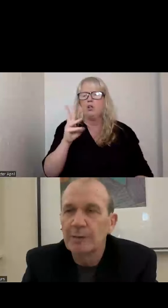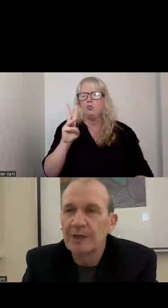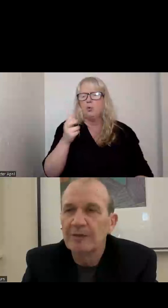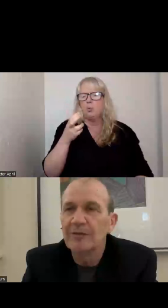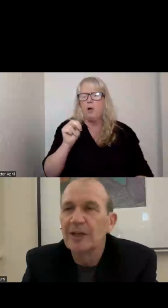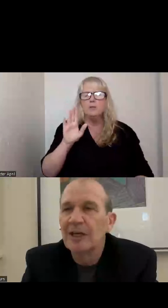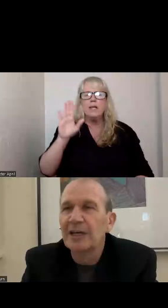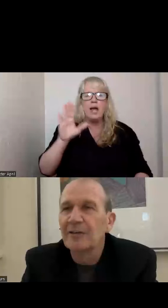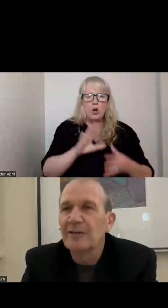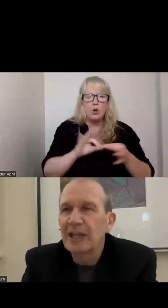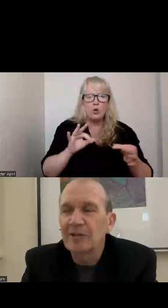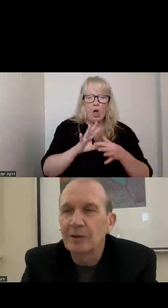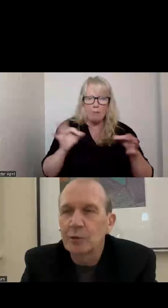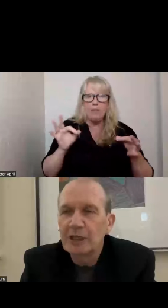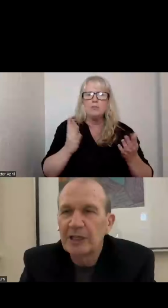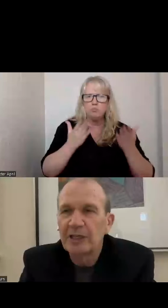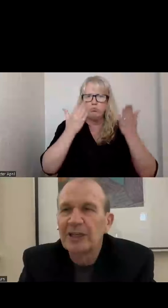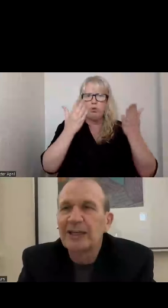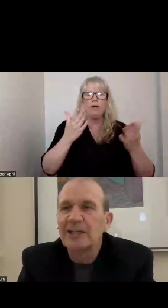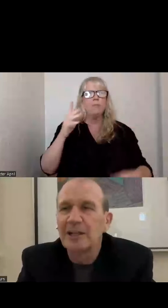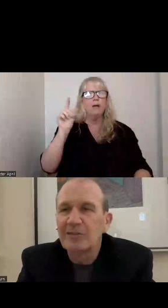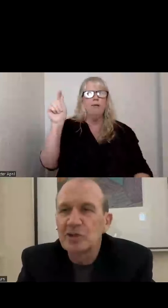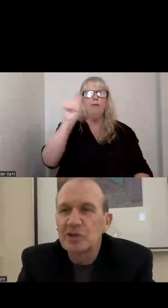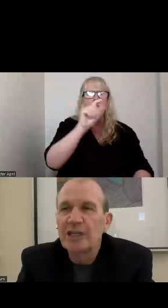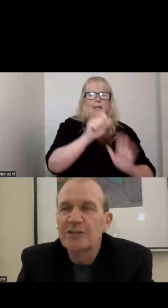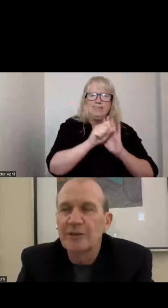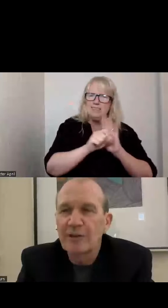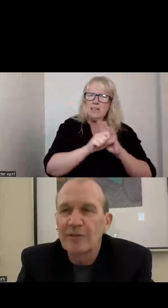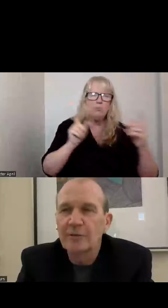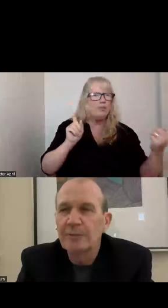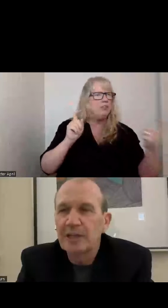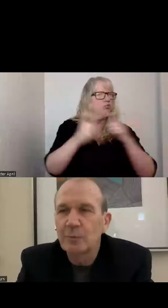COMMENTS AND STATES AGREE. LET'S CHANGE THE SYSTEM AND MAKE IT